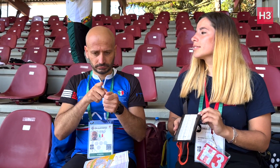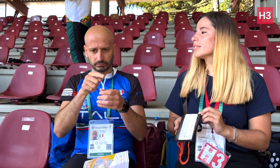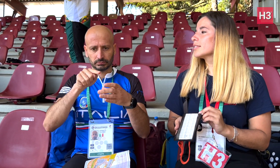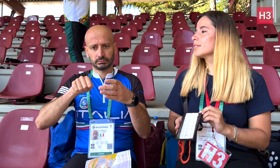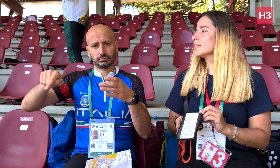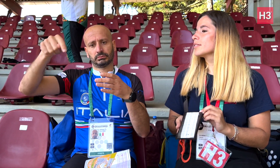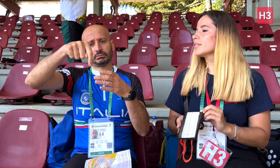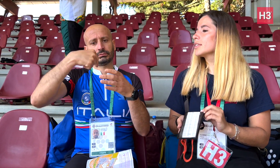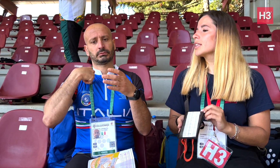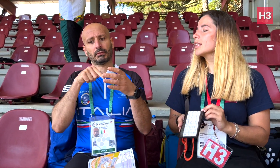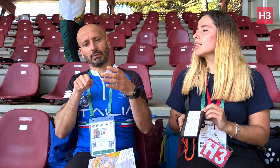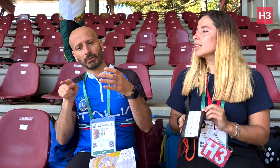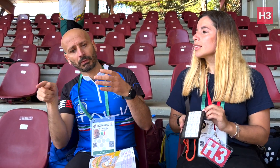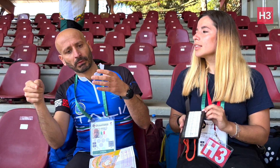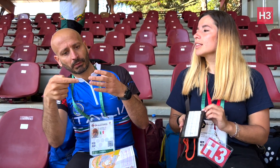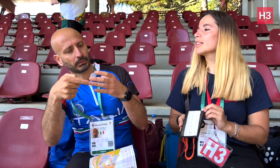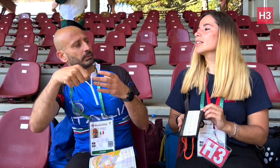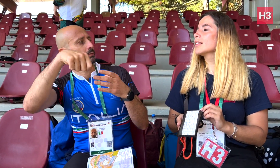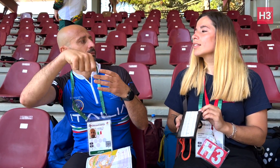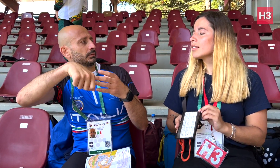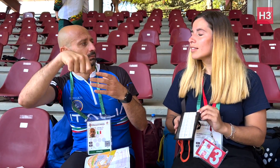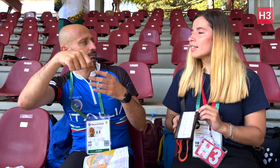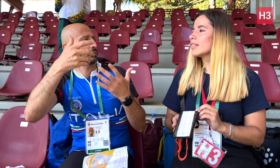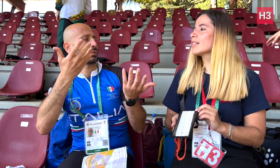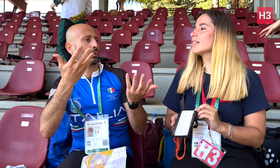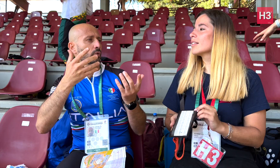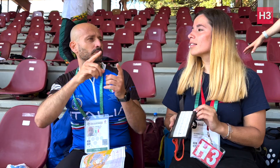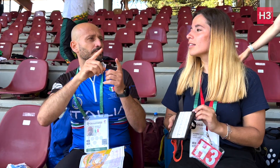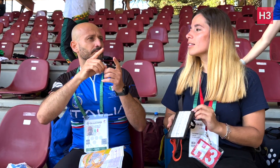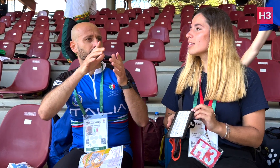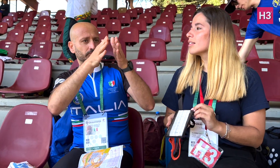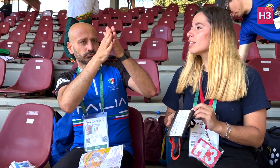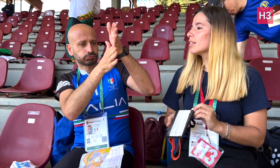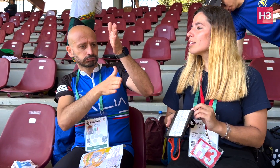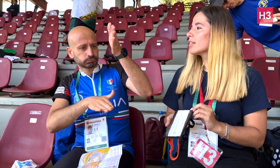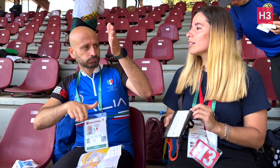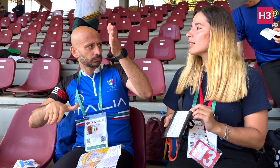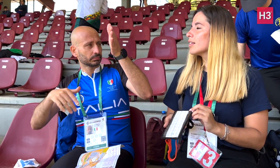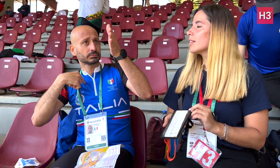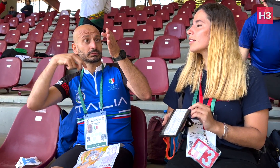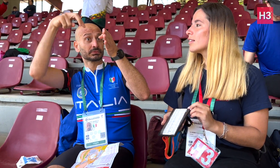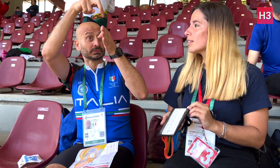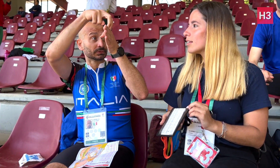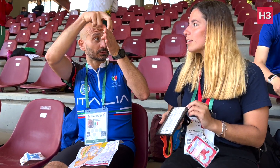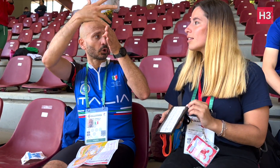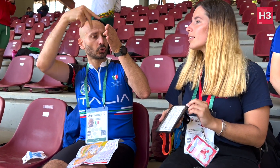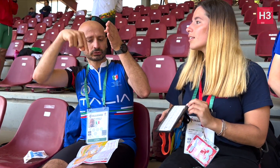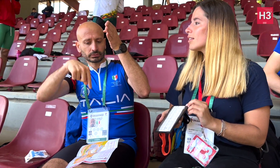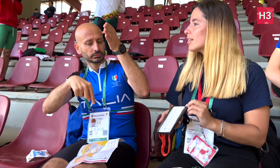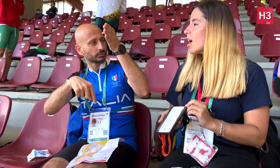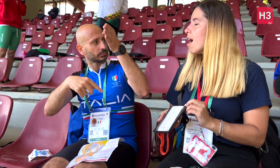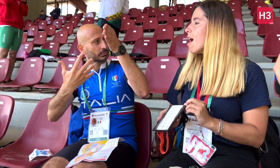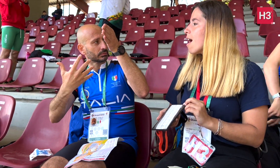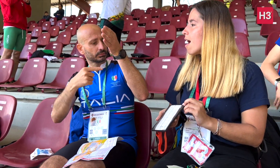is by the boulder. Or which side of the ridge it is at-